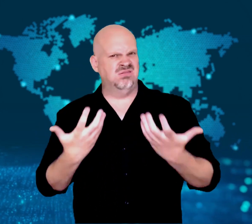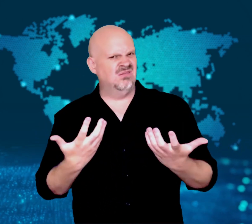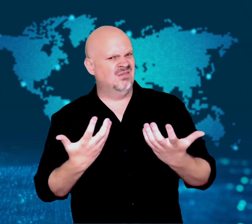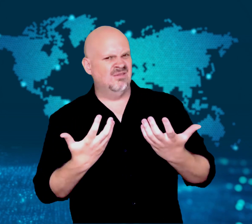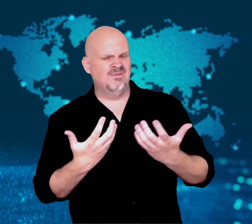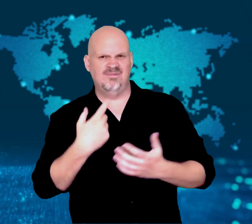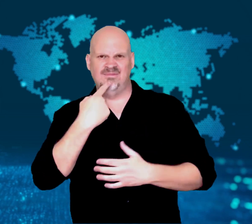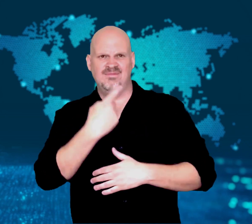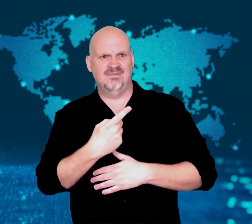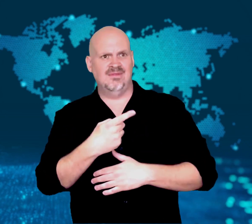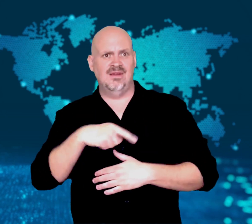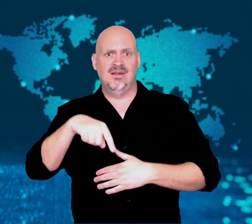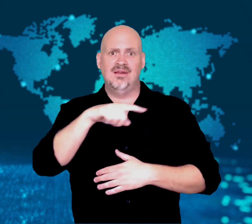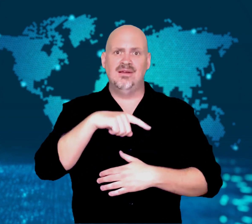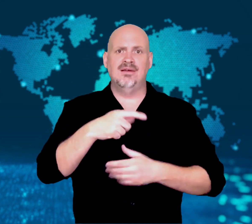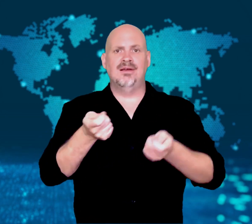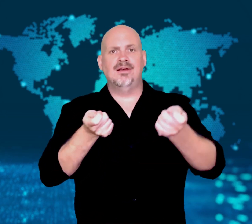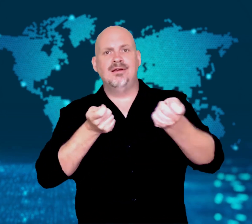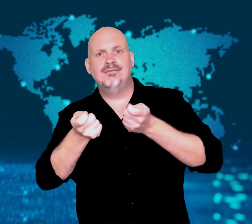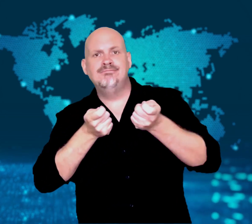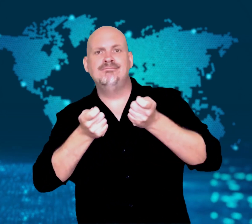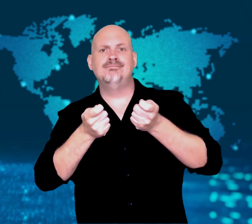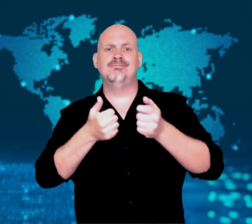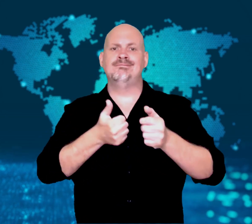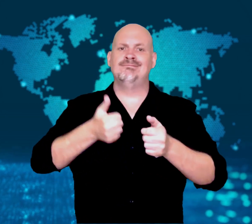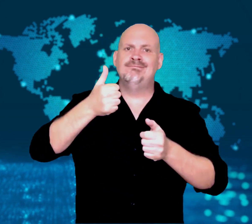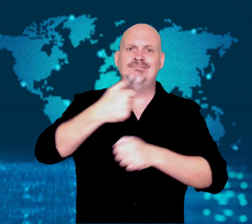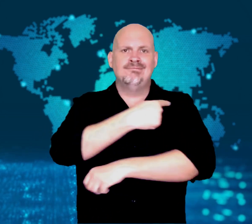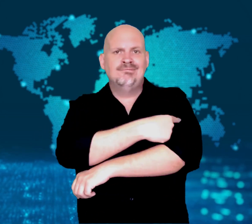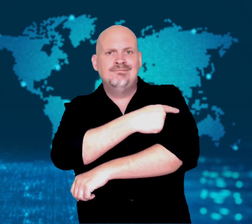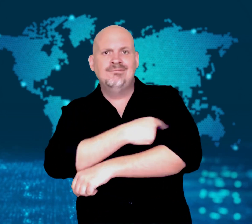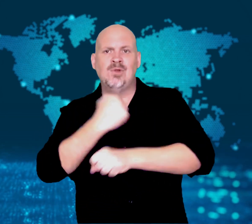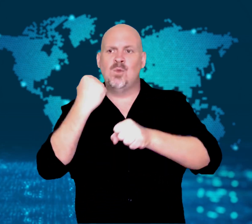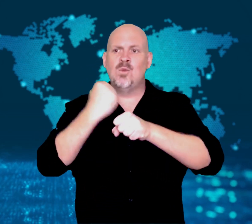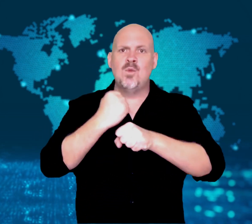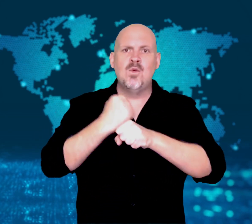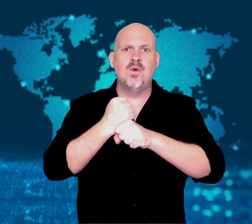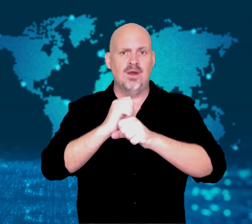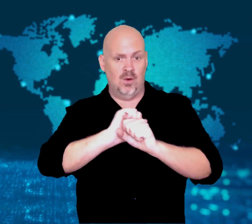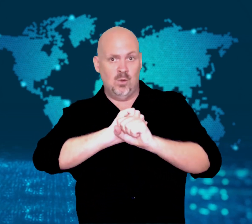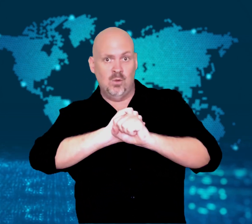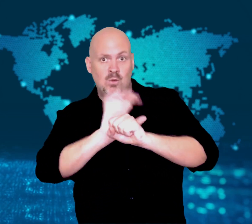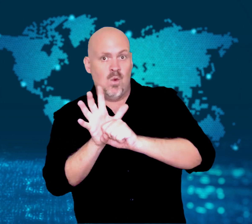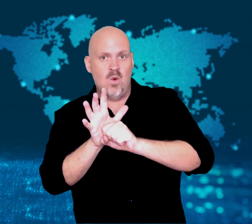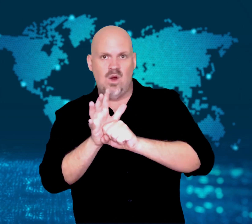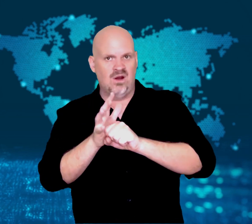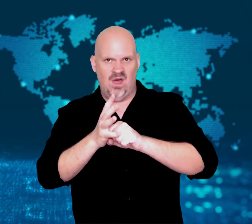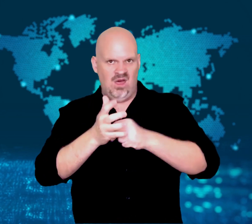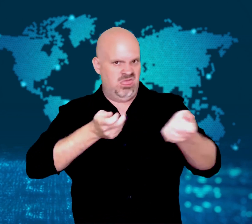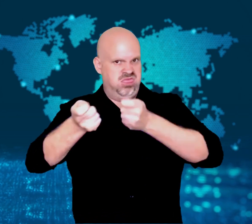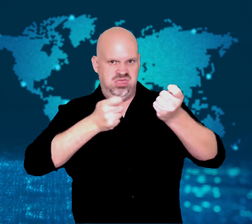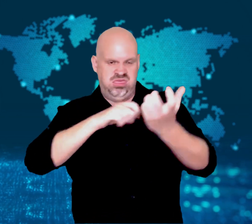They question the response of their officials as COVID-19 numbers have increased.